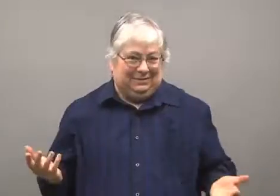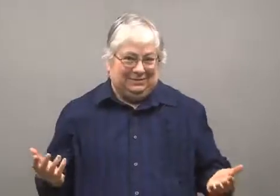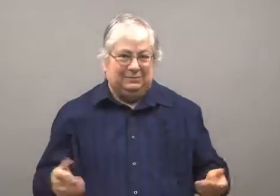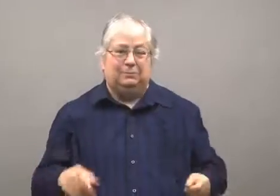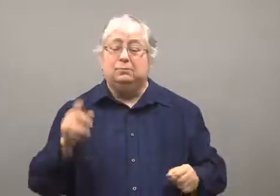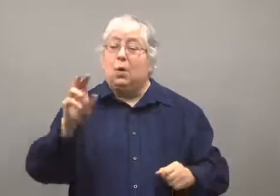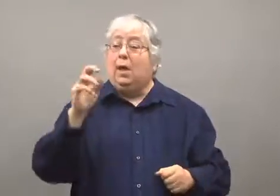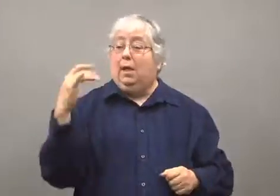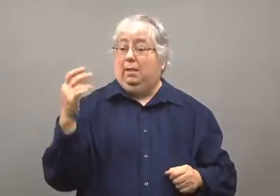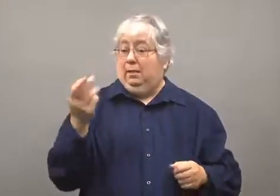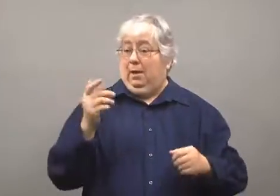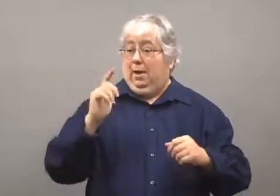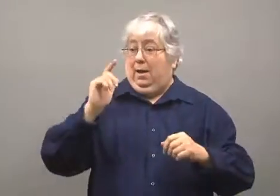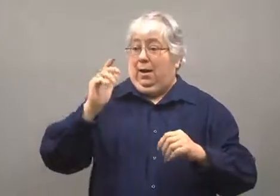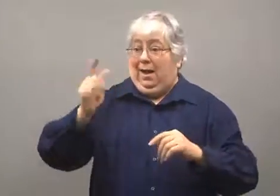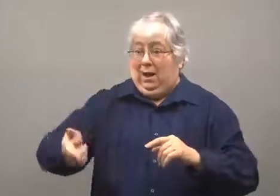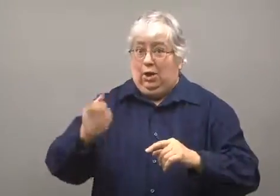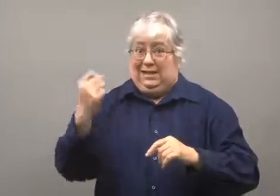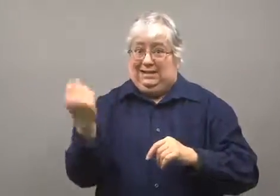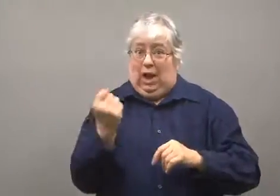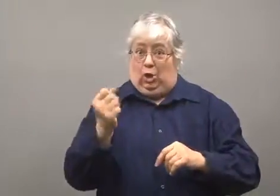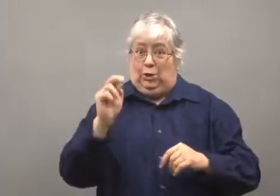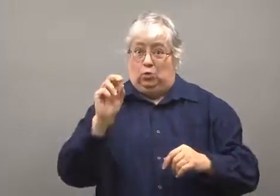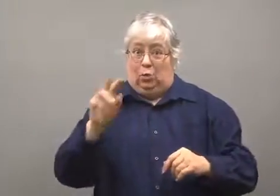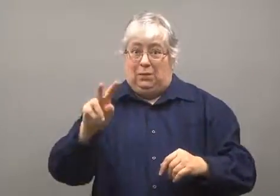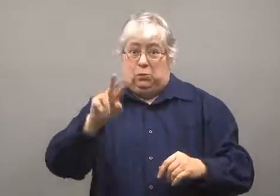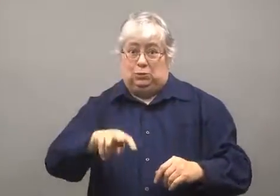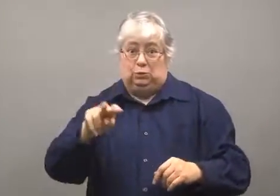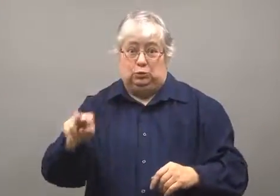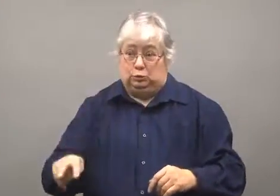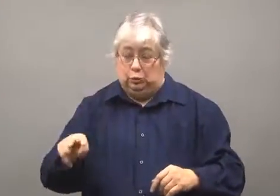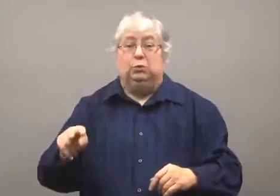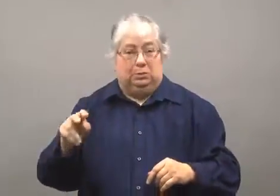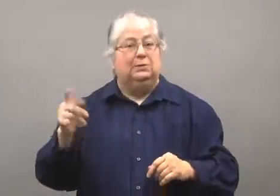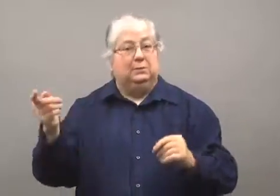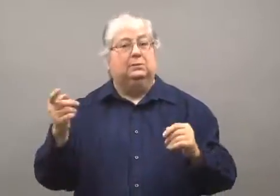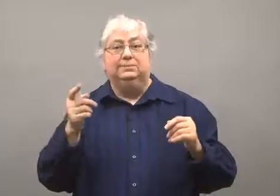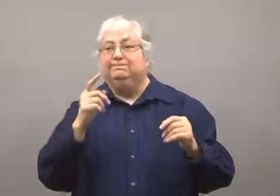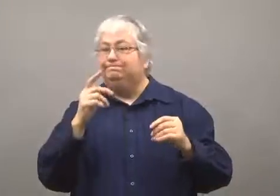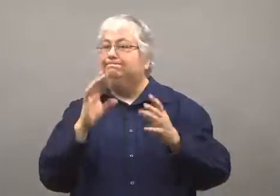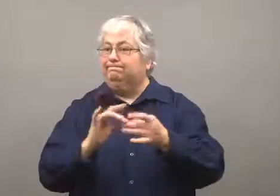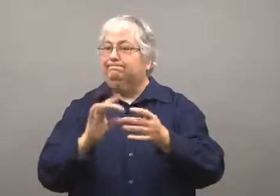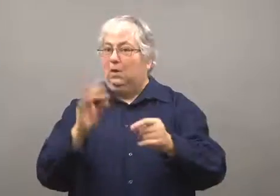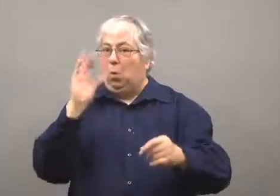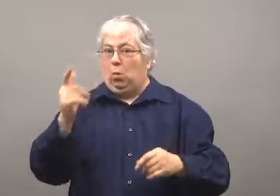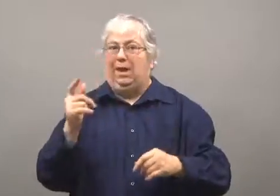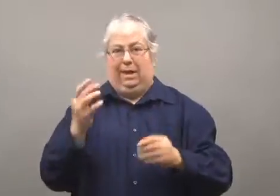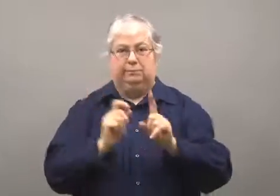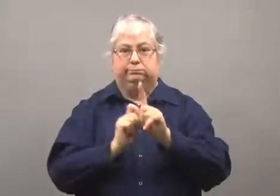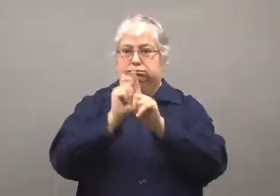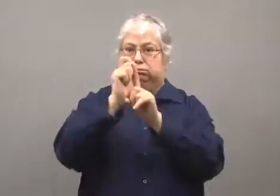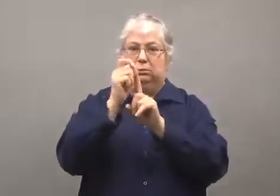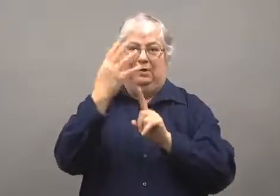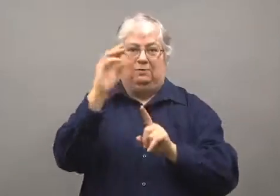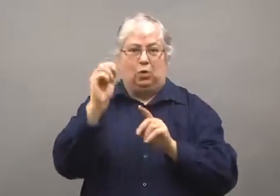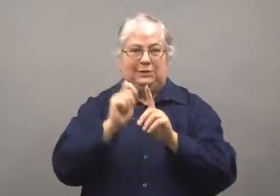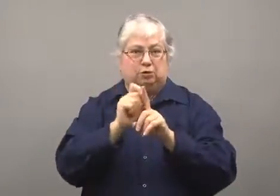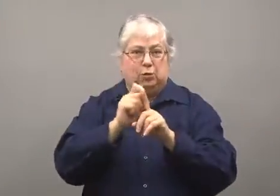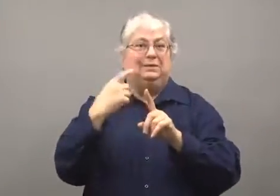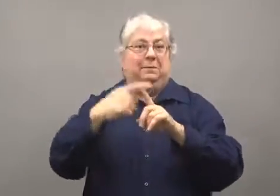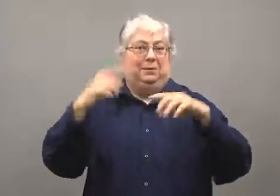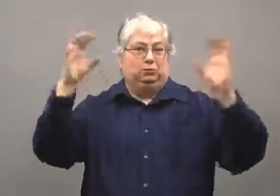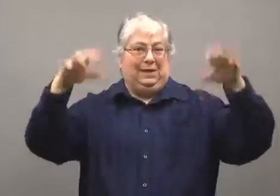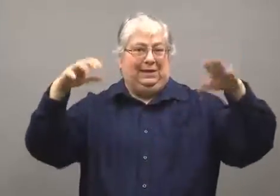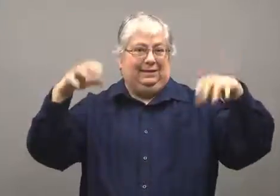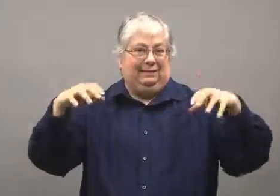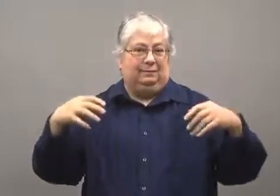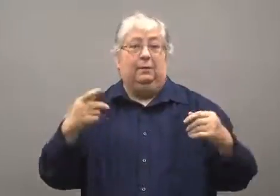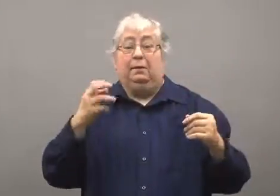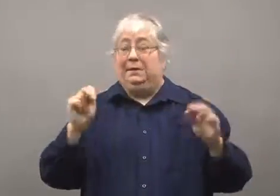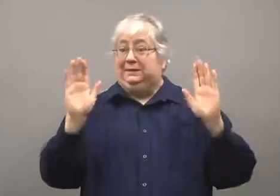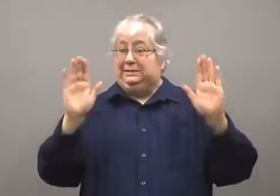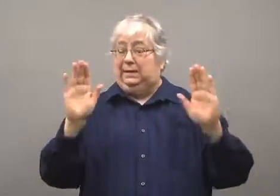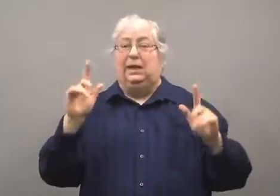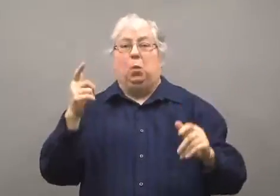Temperatures were predicted to rise to 40 degrees on Saturday, November 22, with rain.